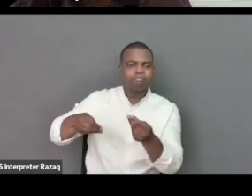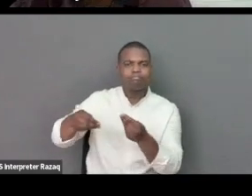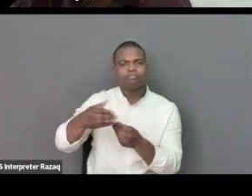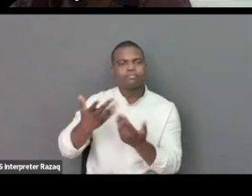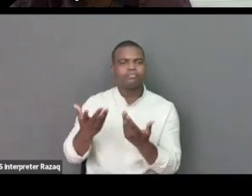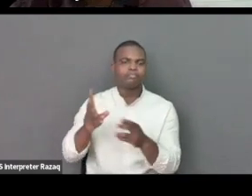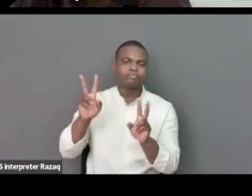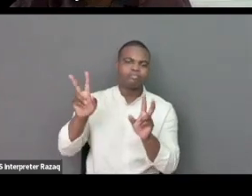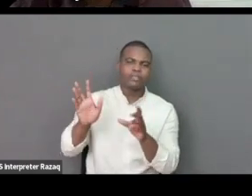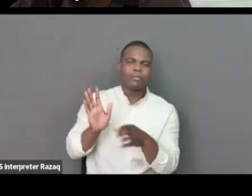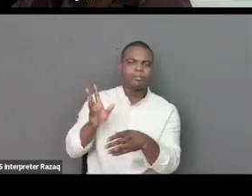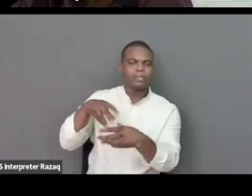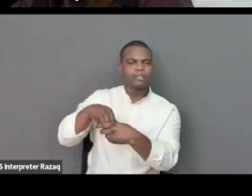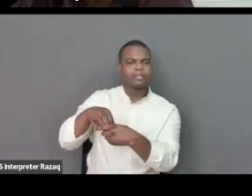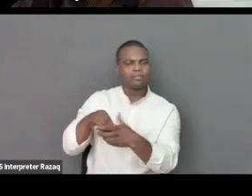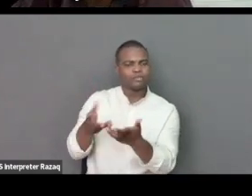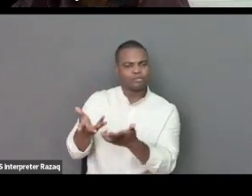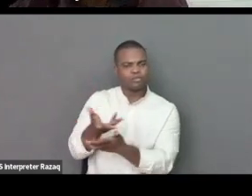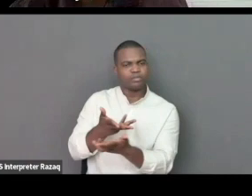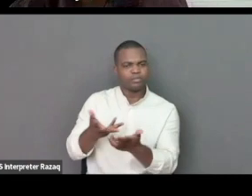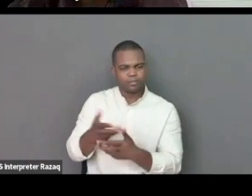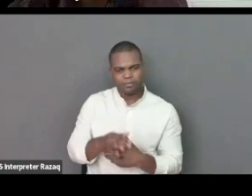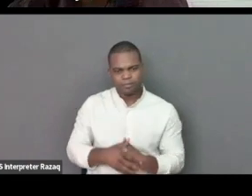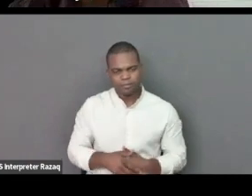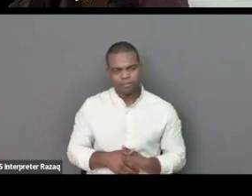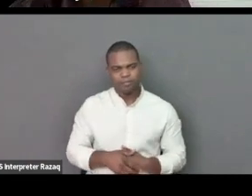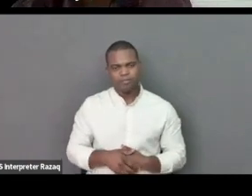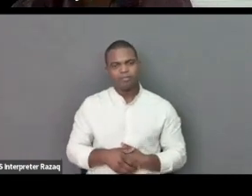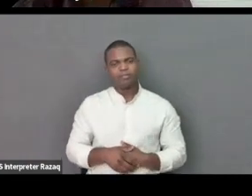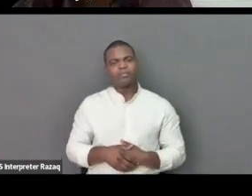to enter into challenges and solutions